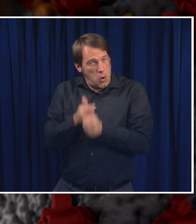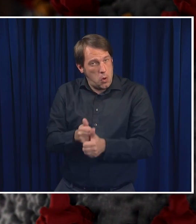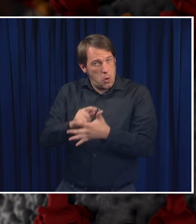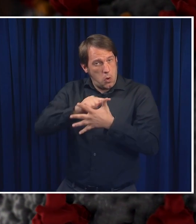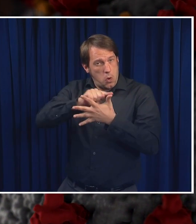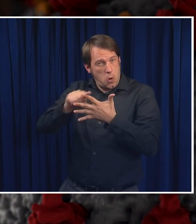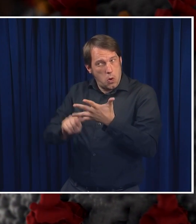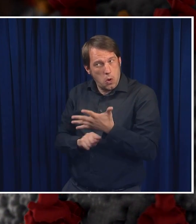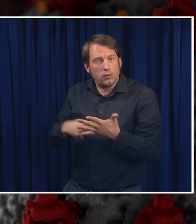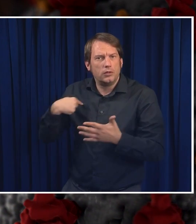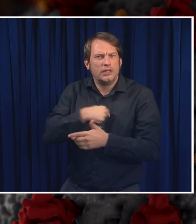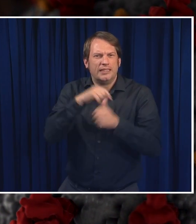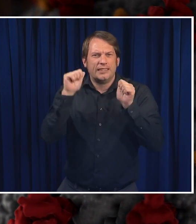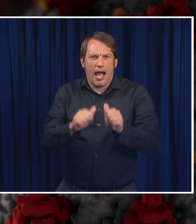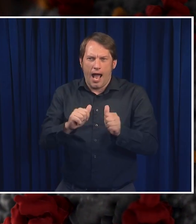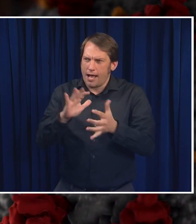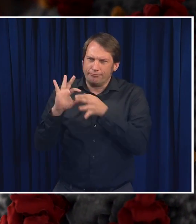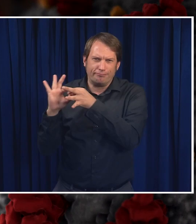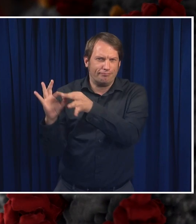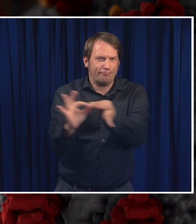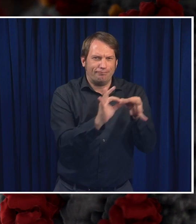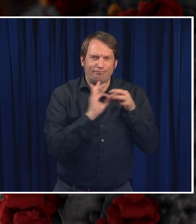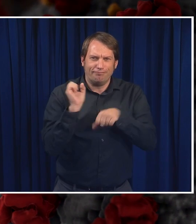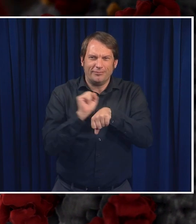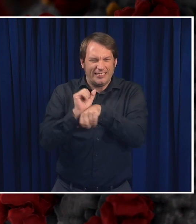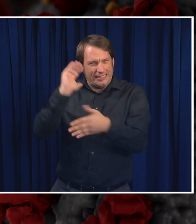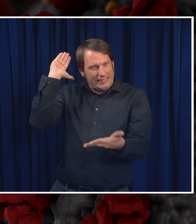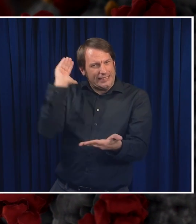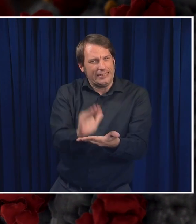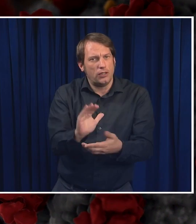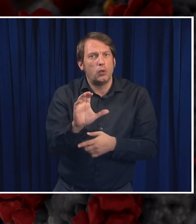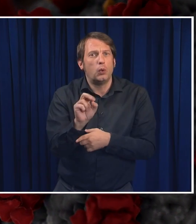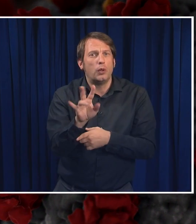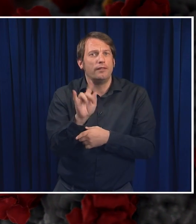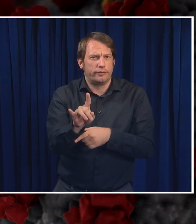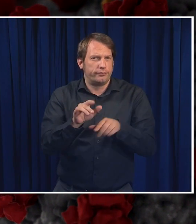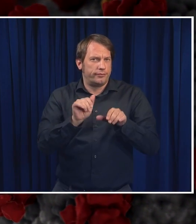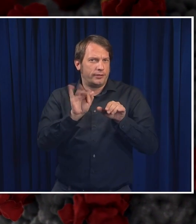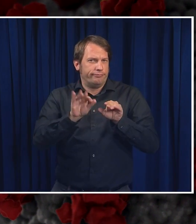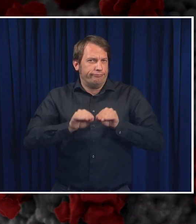If we all follow these steps, we can help reduce the spread of Covid-19 together.